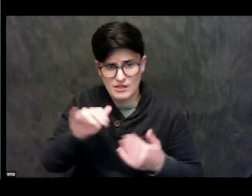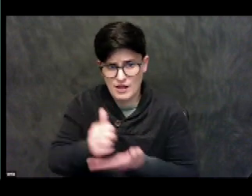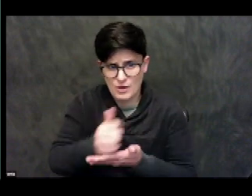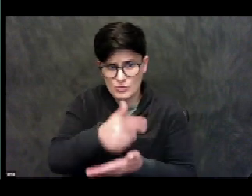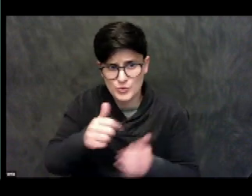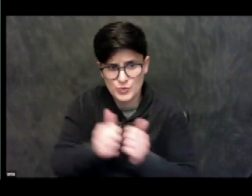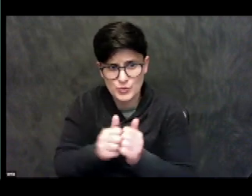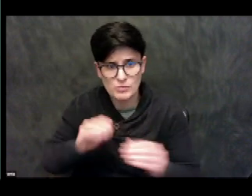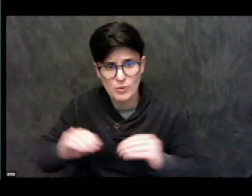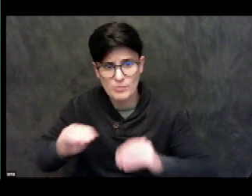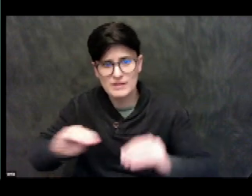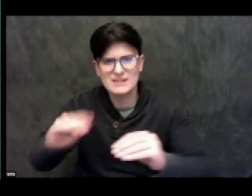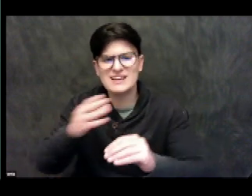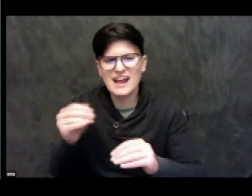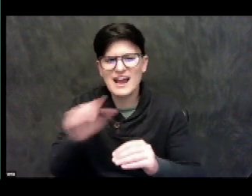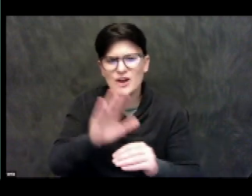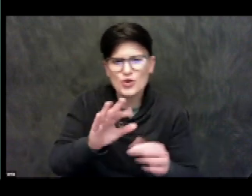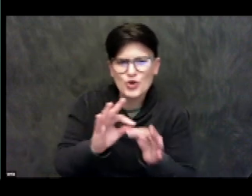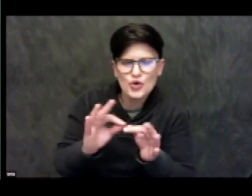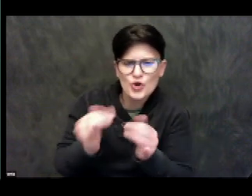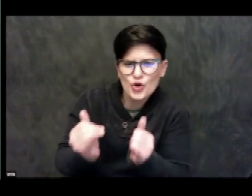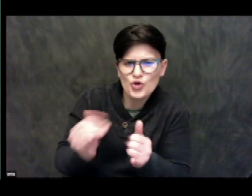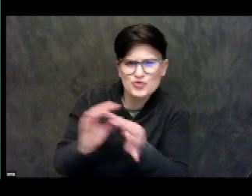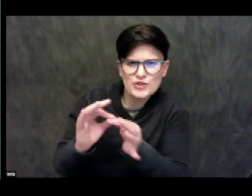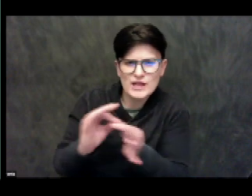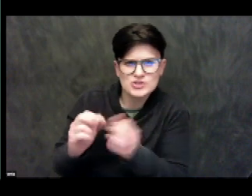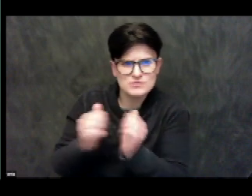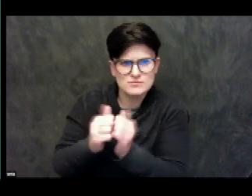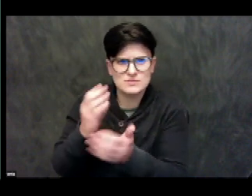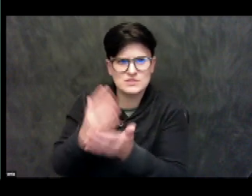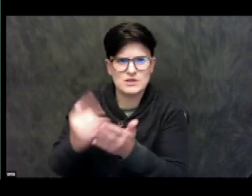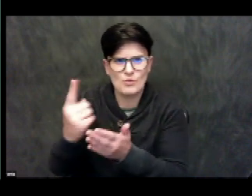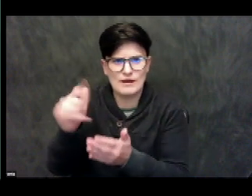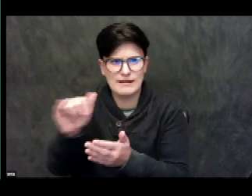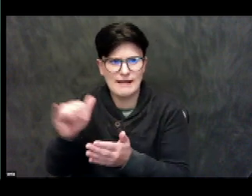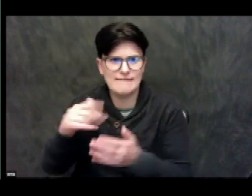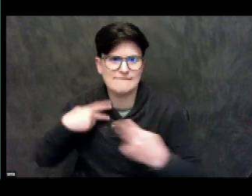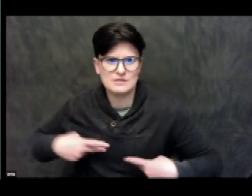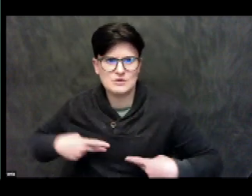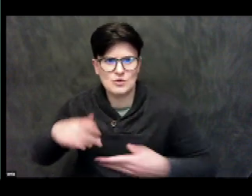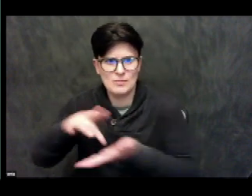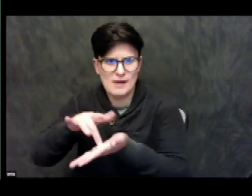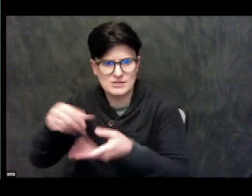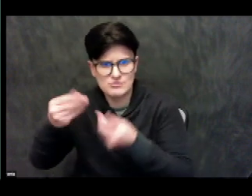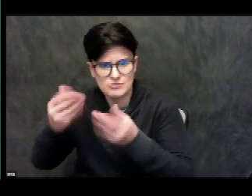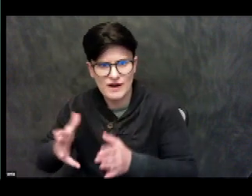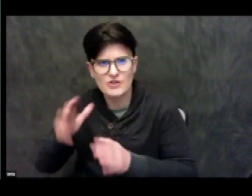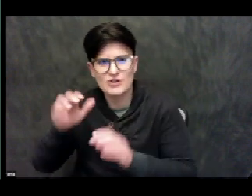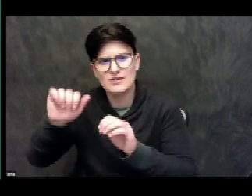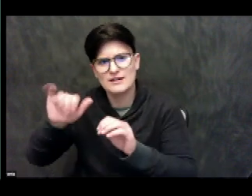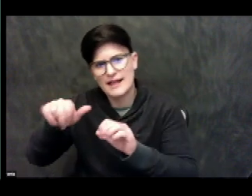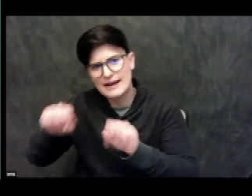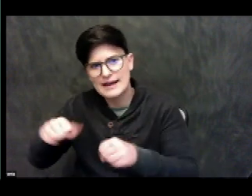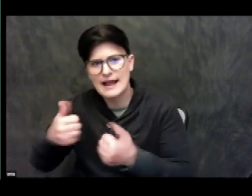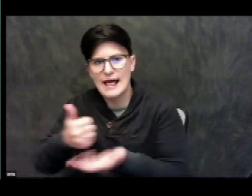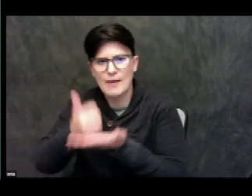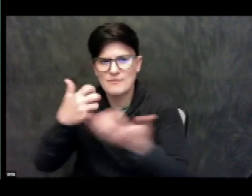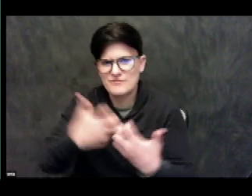with fit issues with their say. For musculoskeletal health, you want to talk about the orthopedic differences that people have,